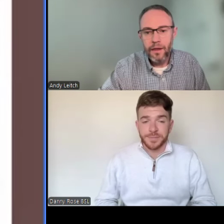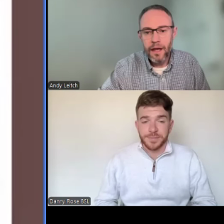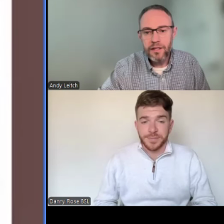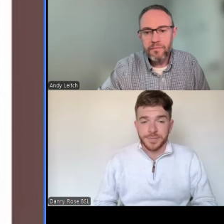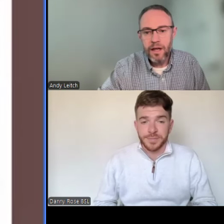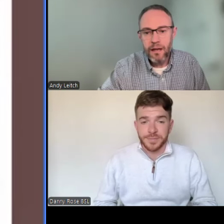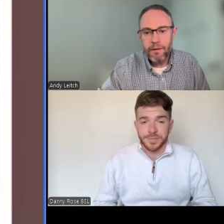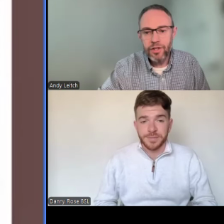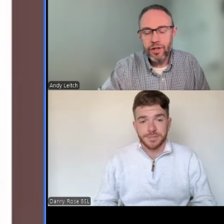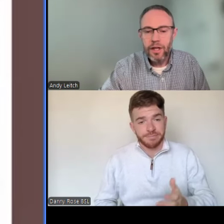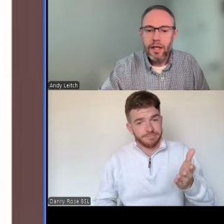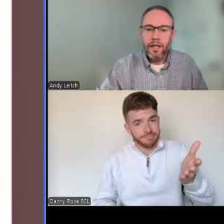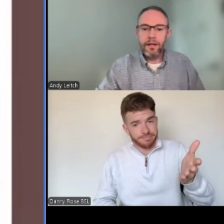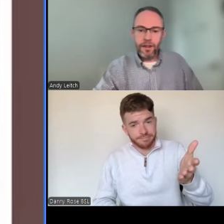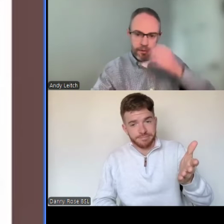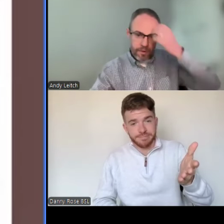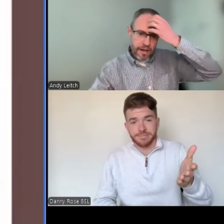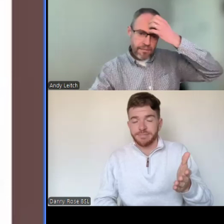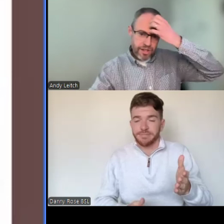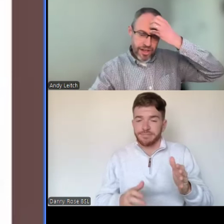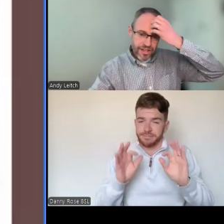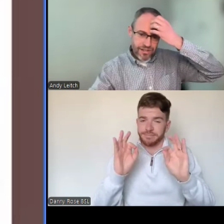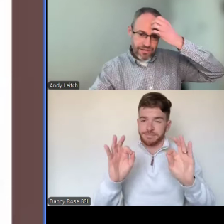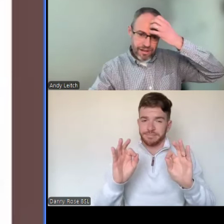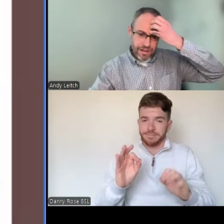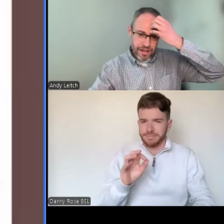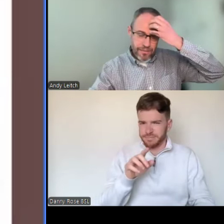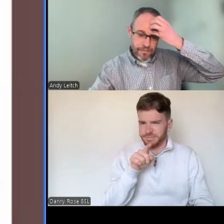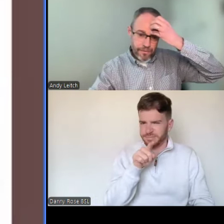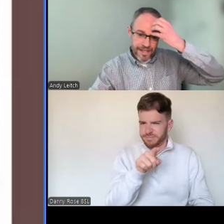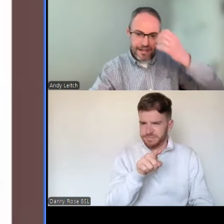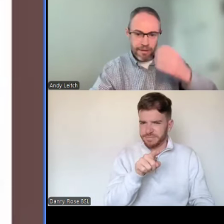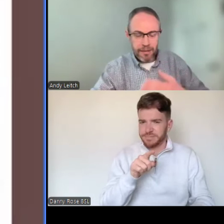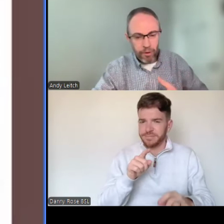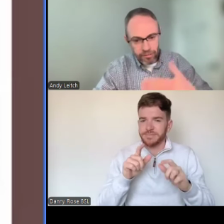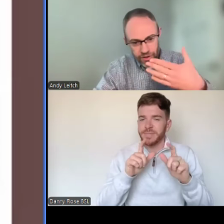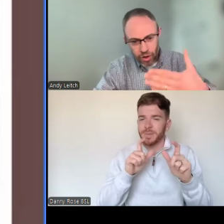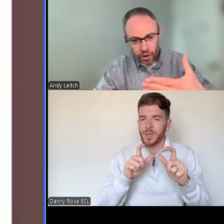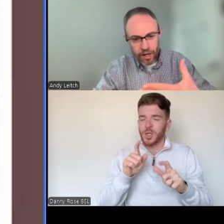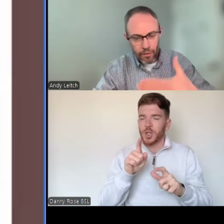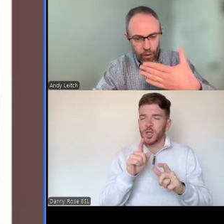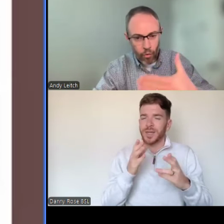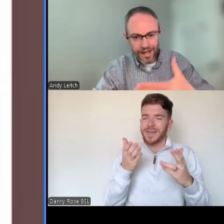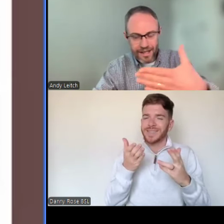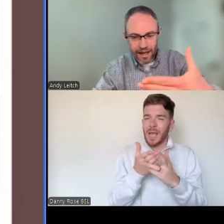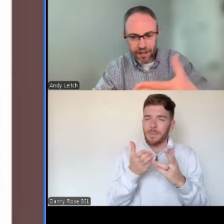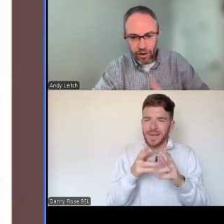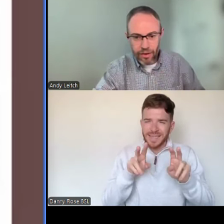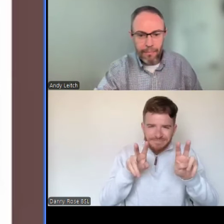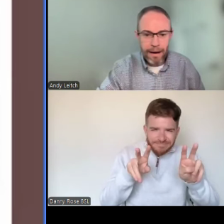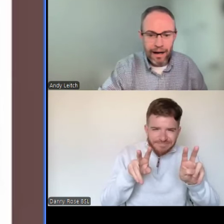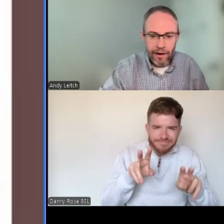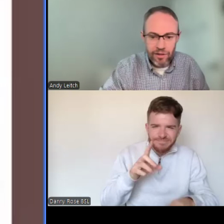There is my image. Now the thing with that image is from accessibility point of view, it's not great. We've got white text on that background,